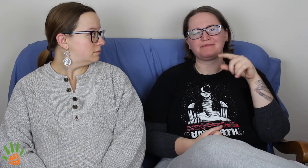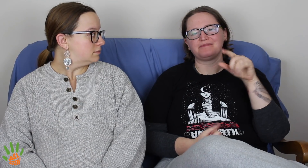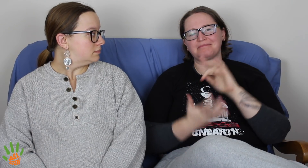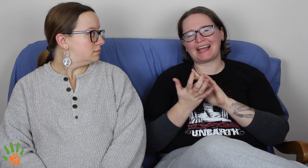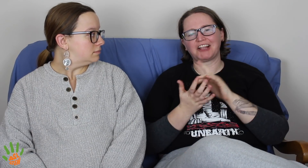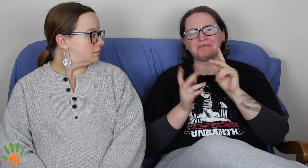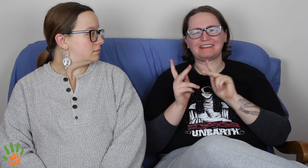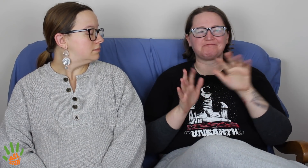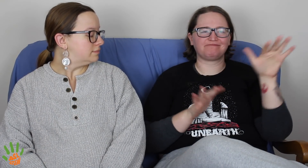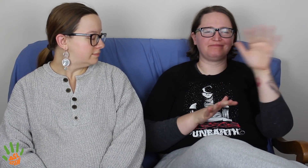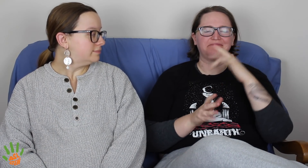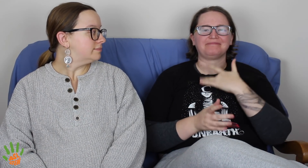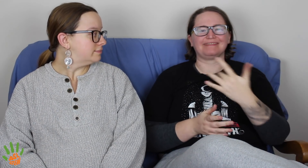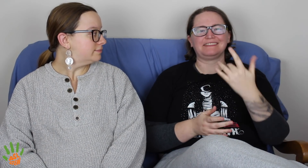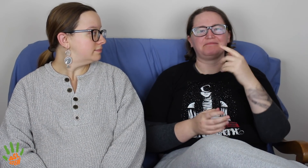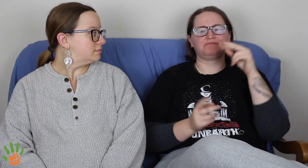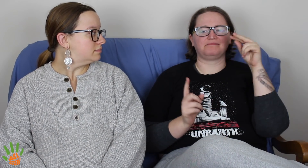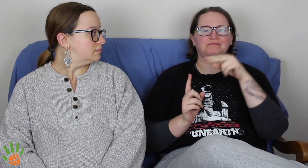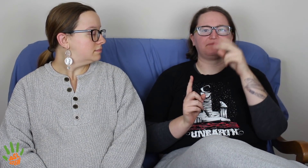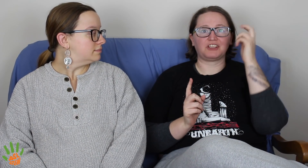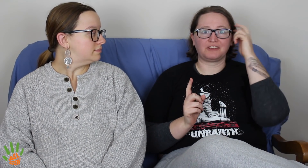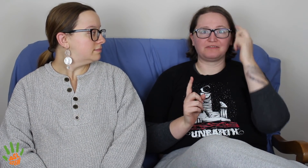Insurance companies, or people within the medical profession,